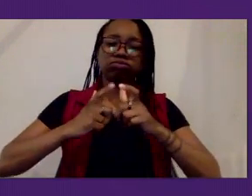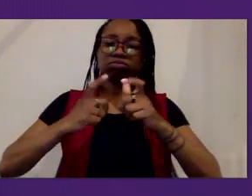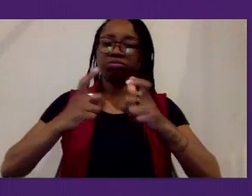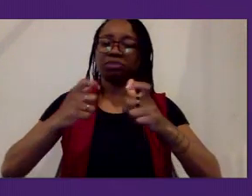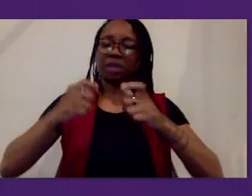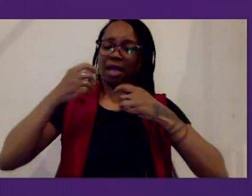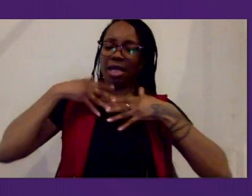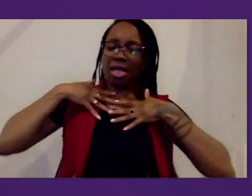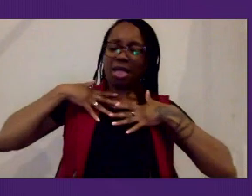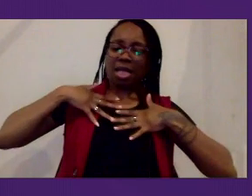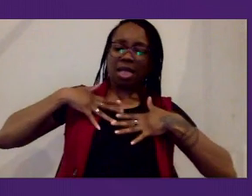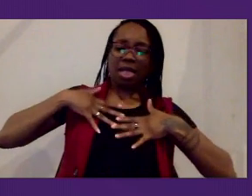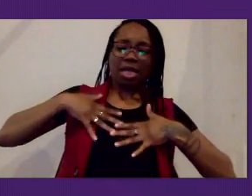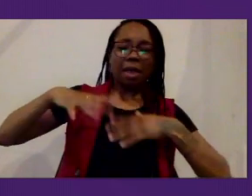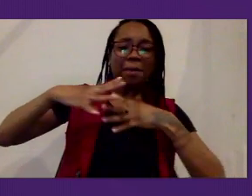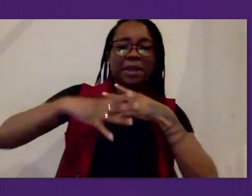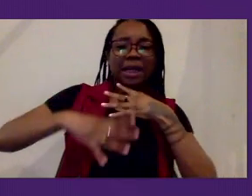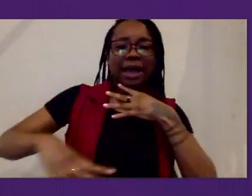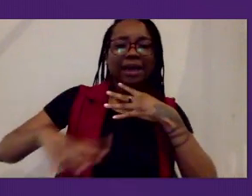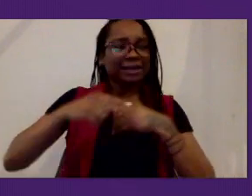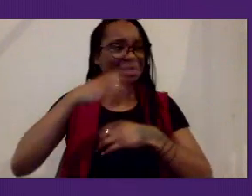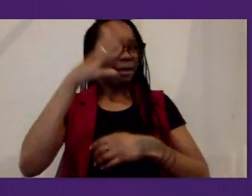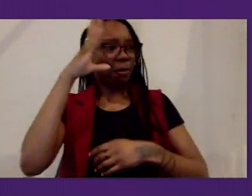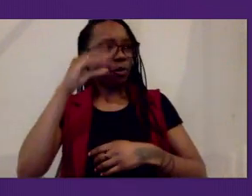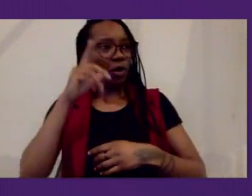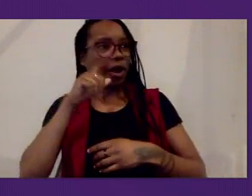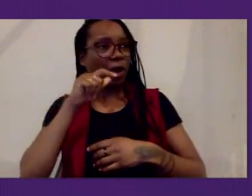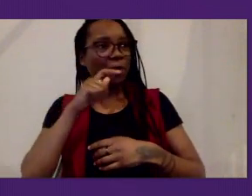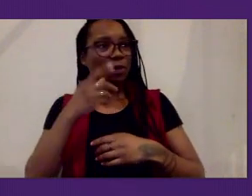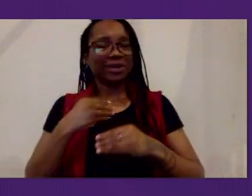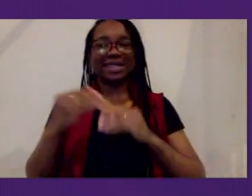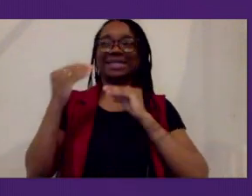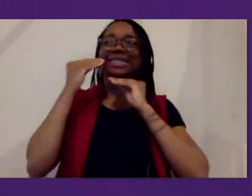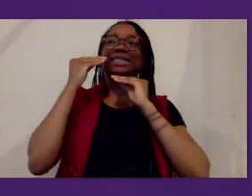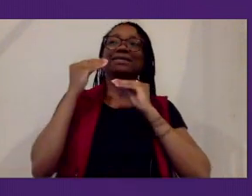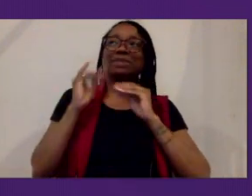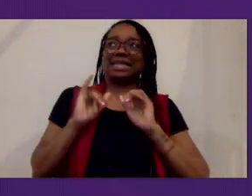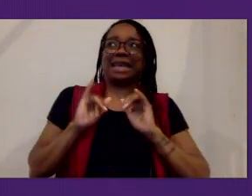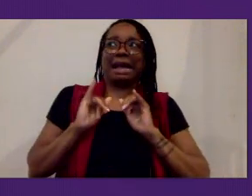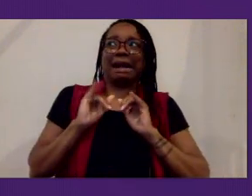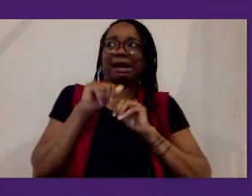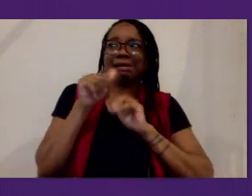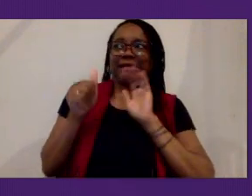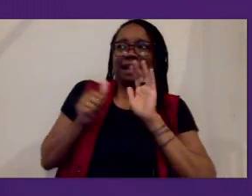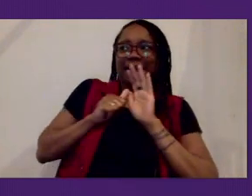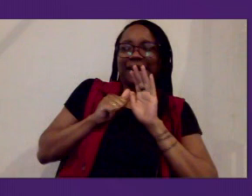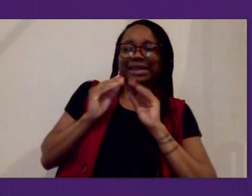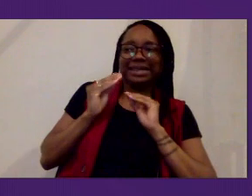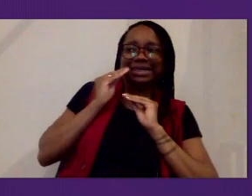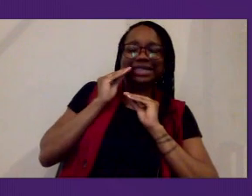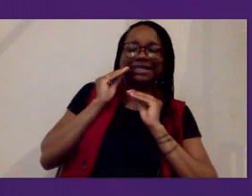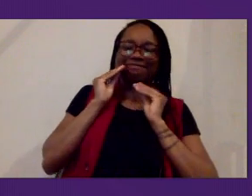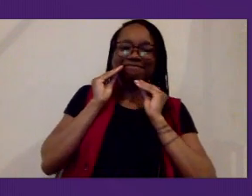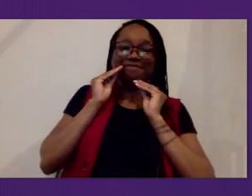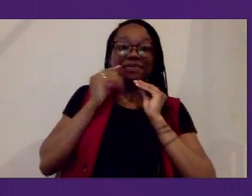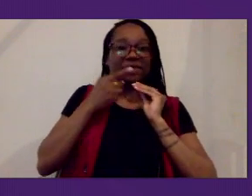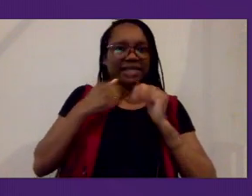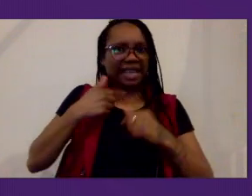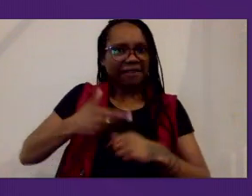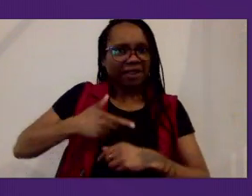with who kissed you dizzy behind the old tin factory is holding a gun bigger than his body."